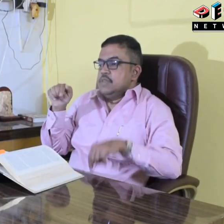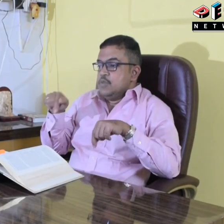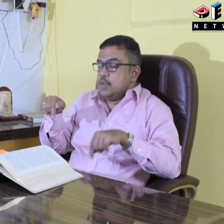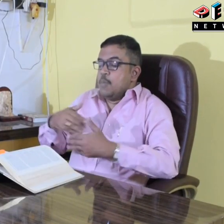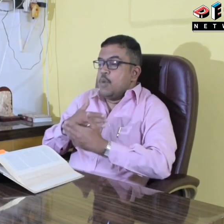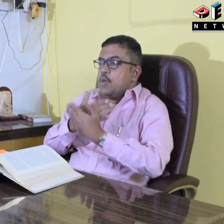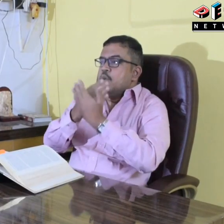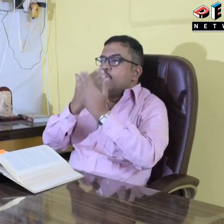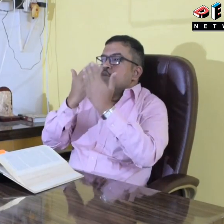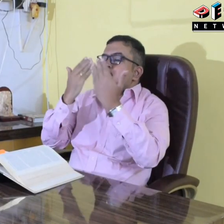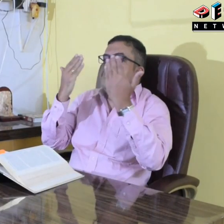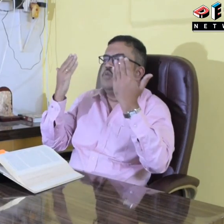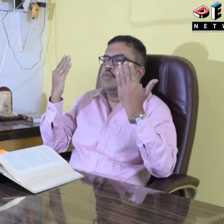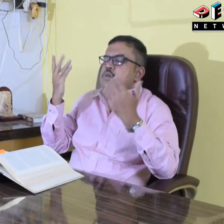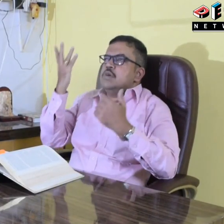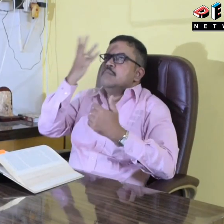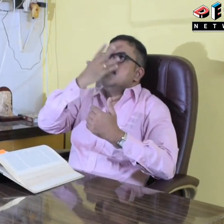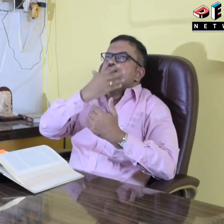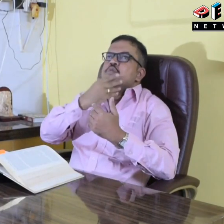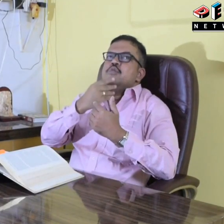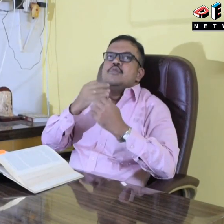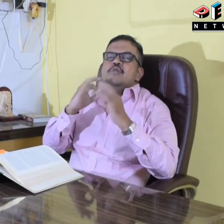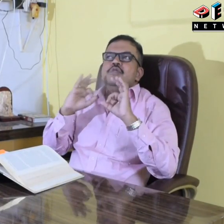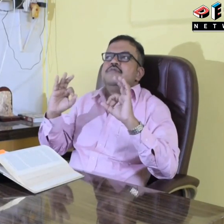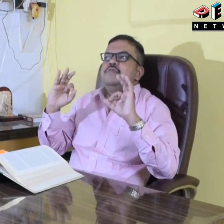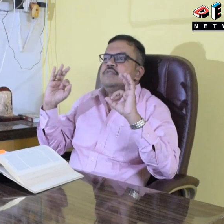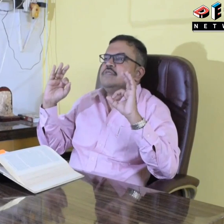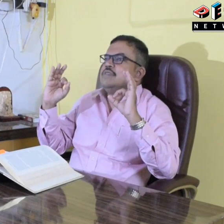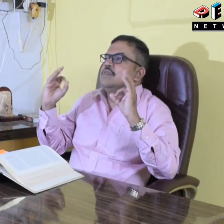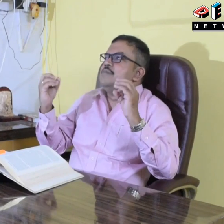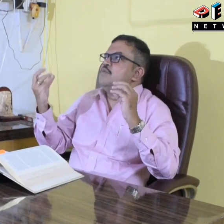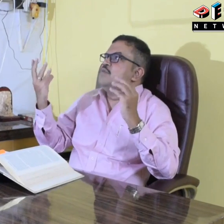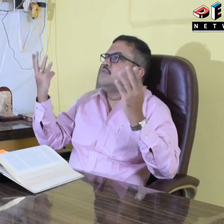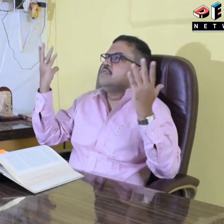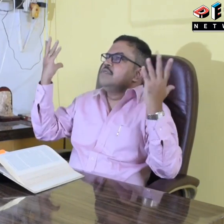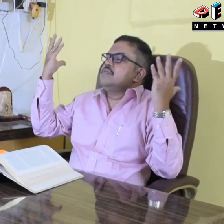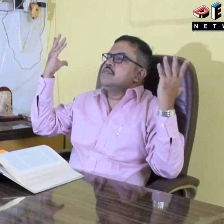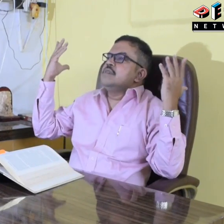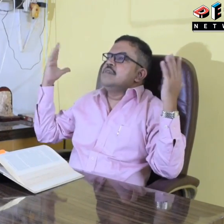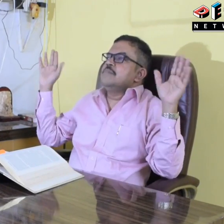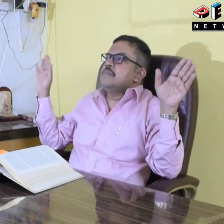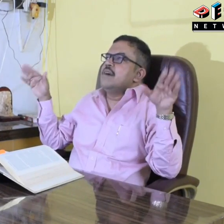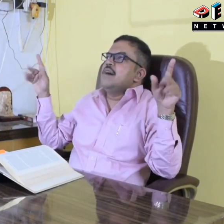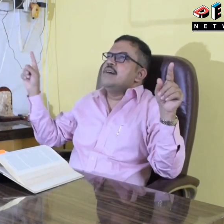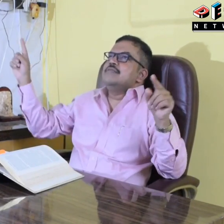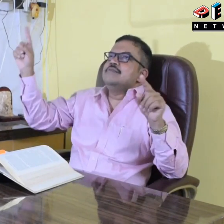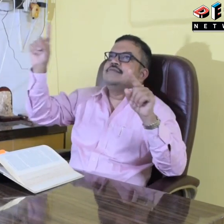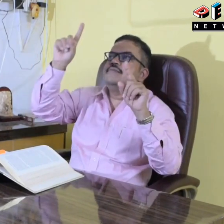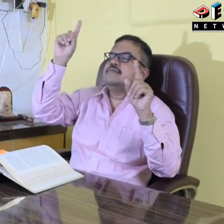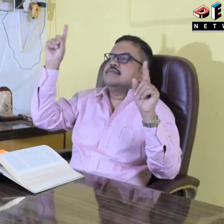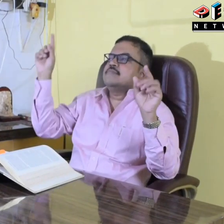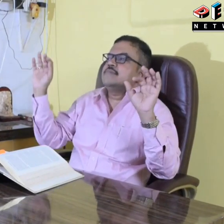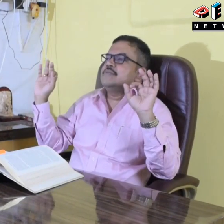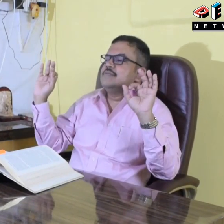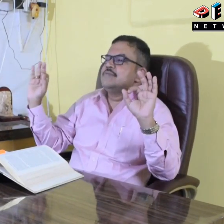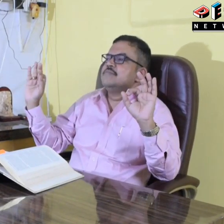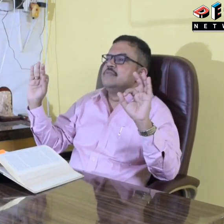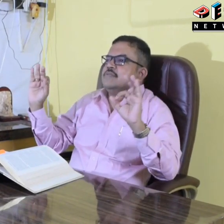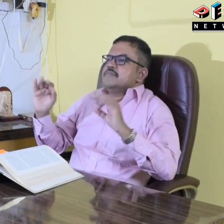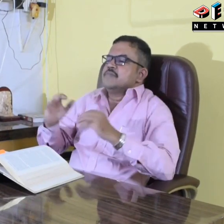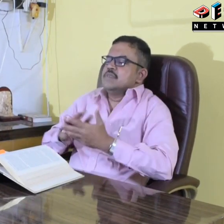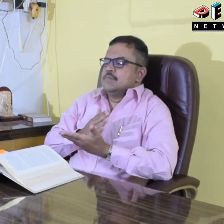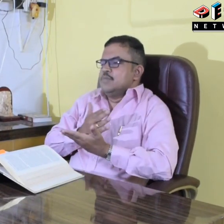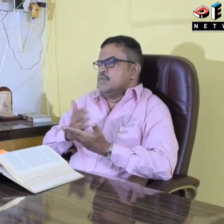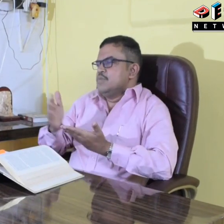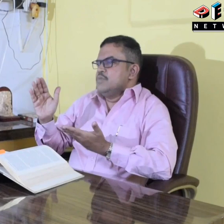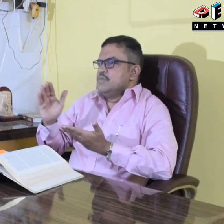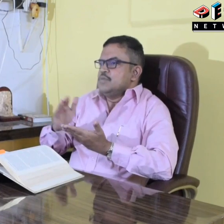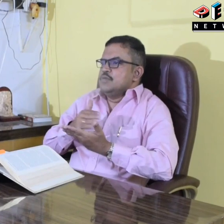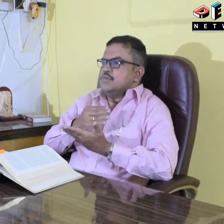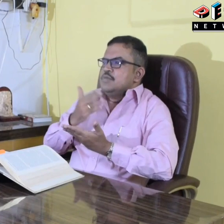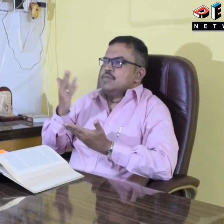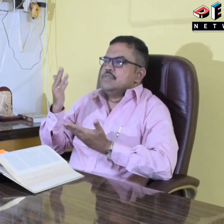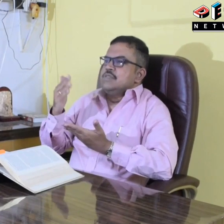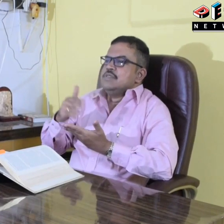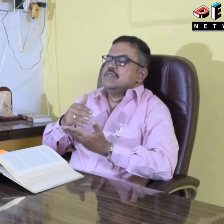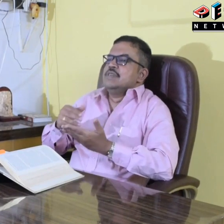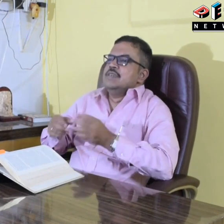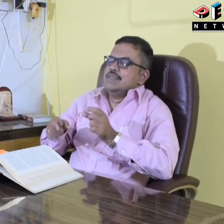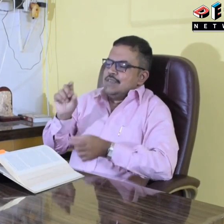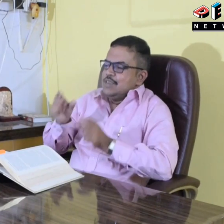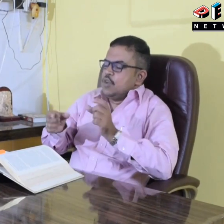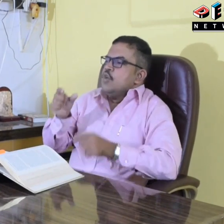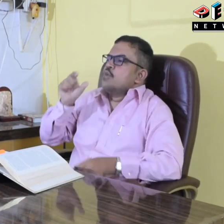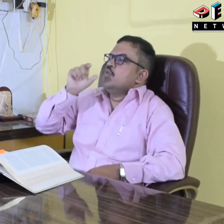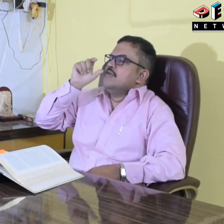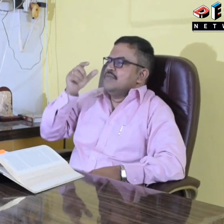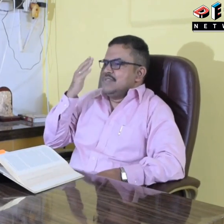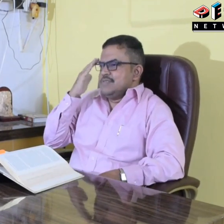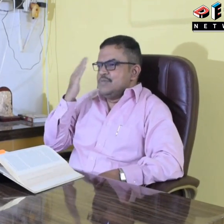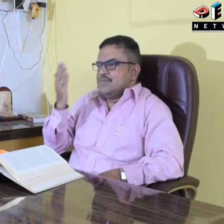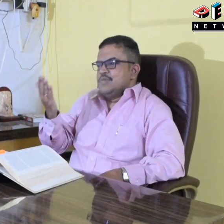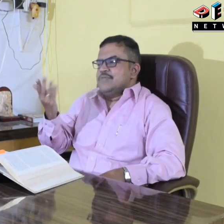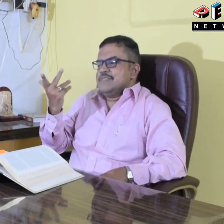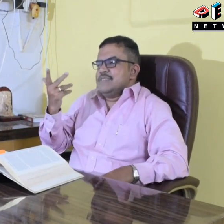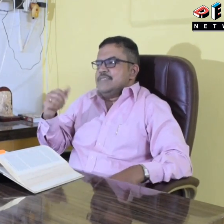Imagine now as beautiful morning with nice sunrise, good coffee, and nice feeling